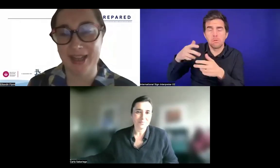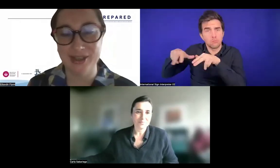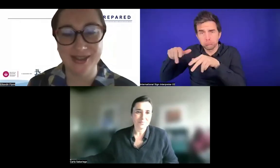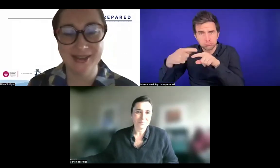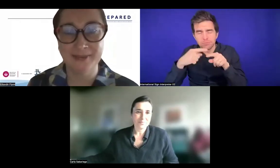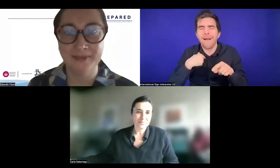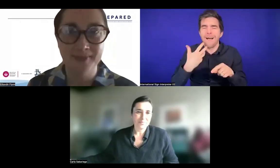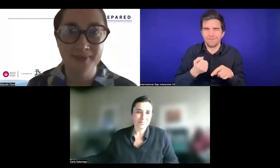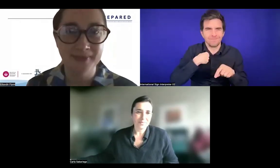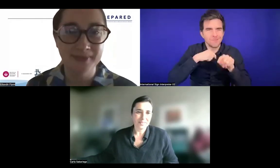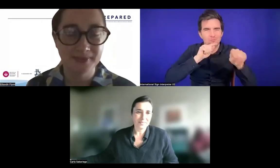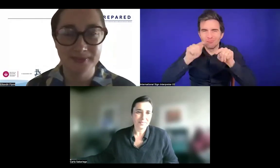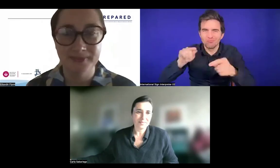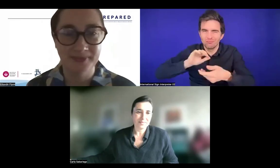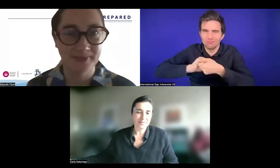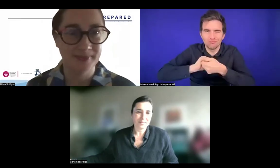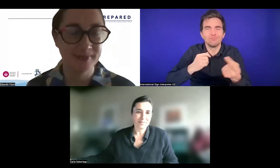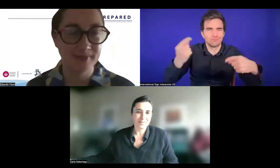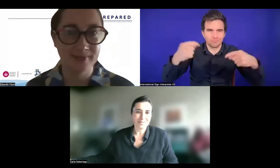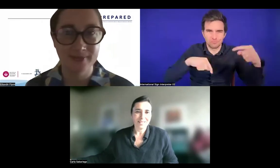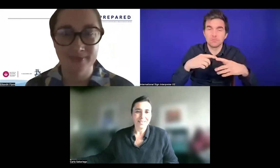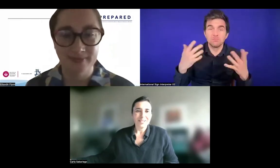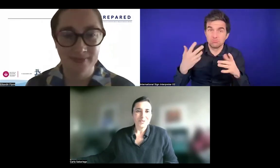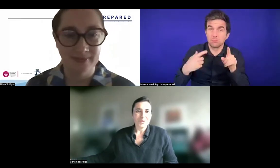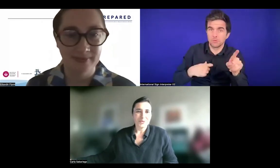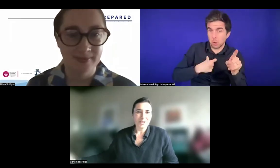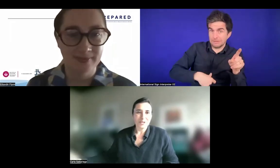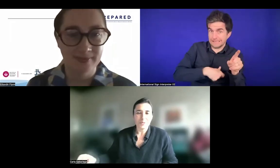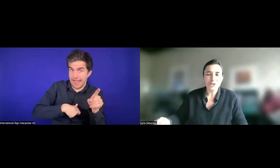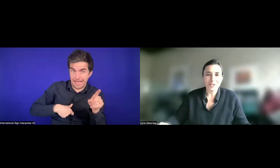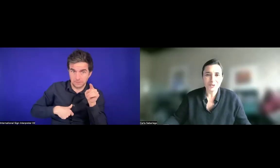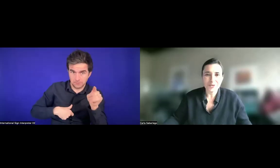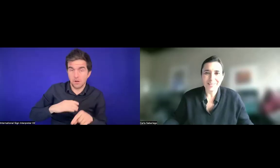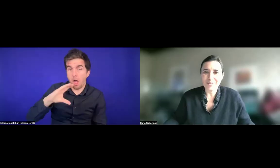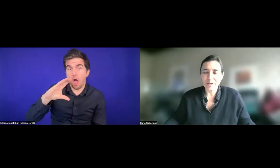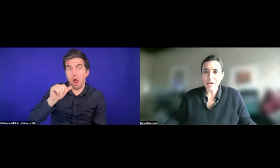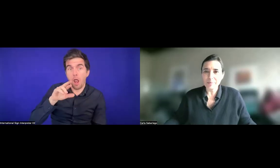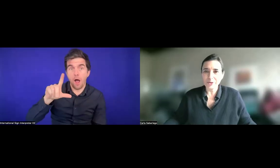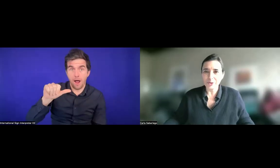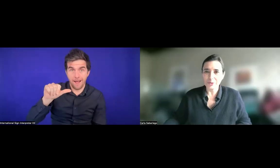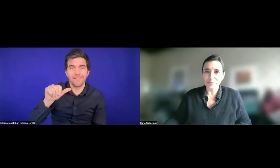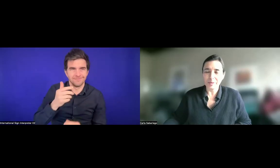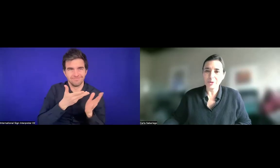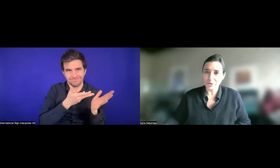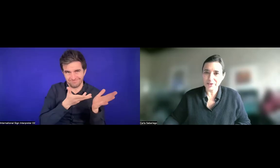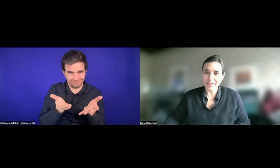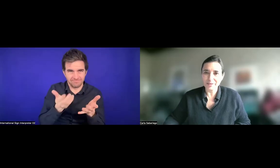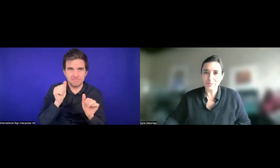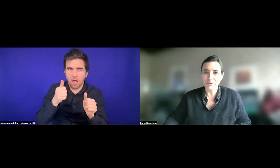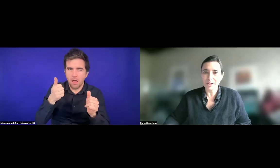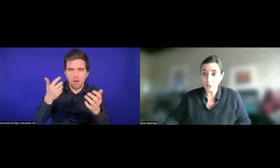areas of speech and interest for applications.